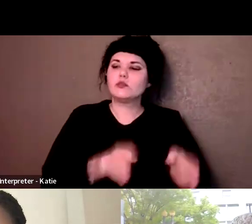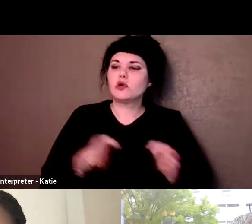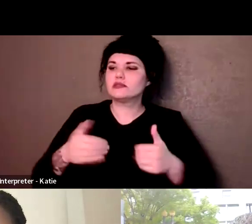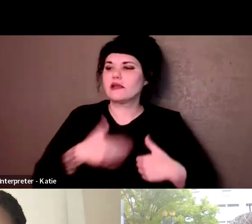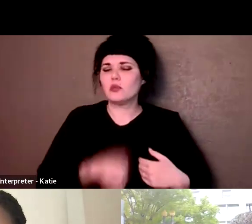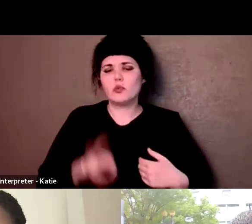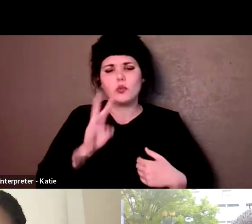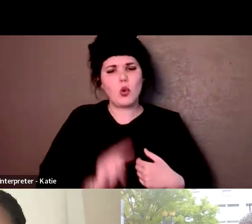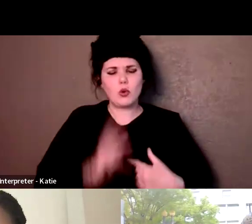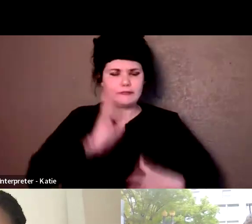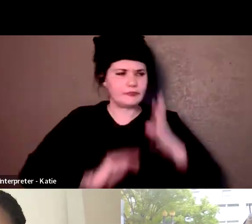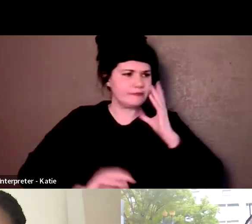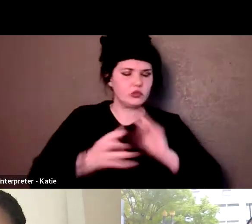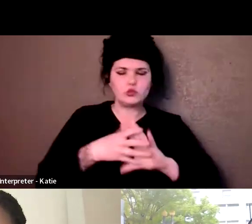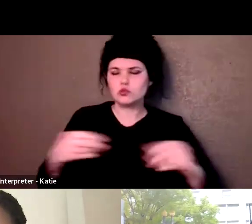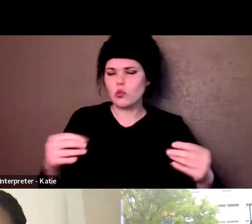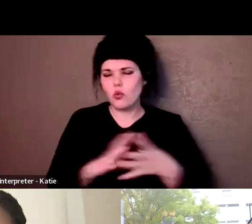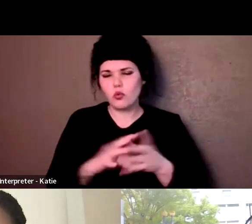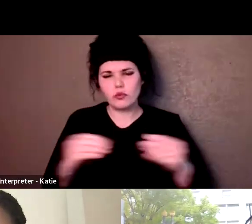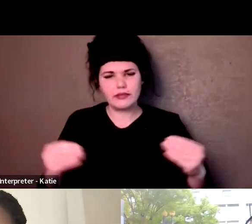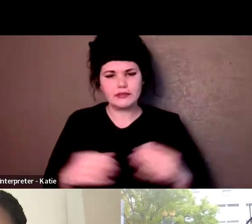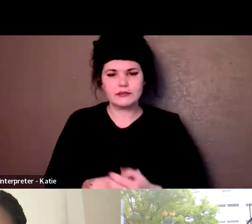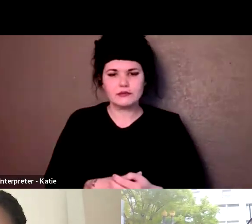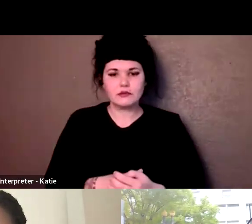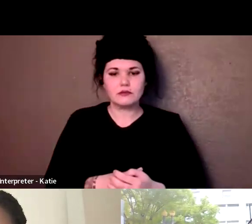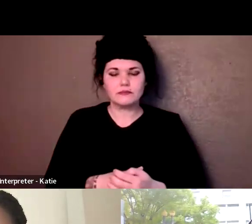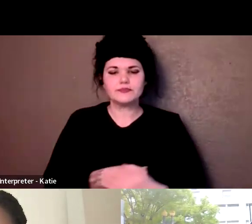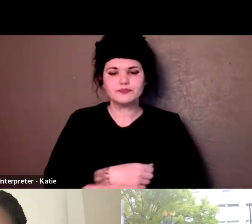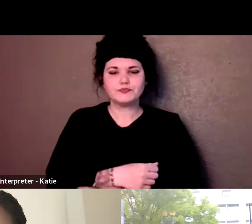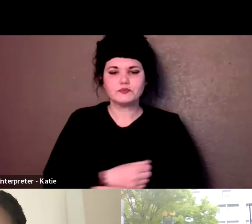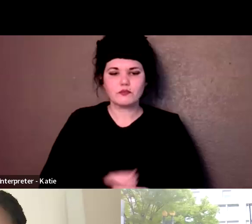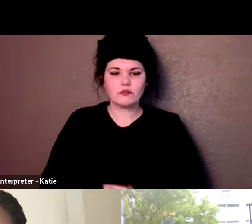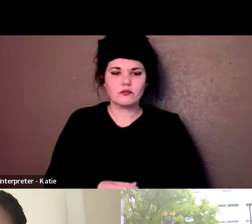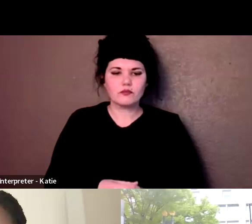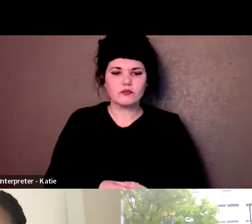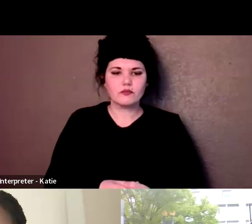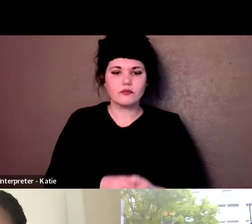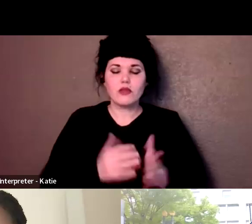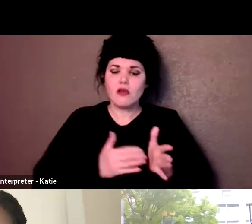speak, but I think that a lot of times, the general population kind of looks at rural America in